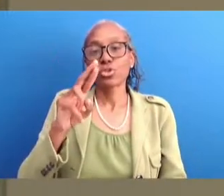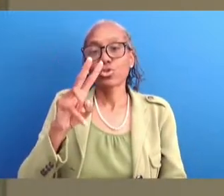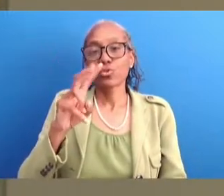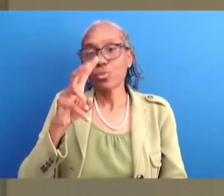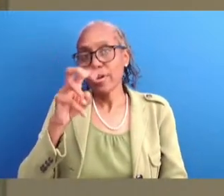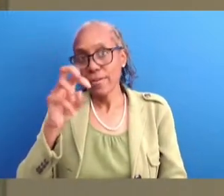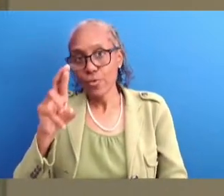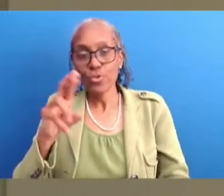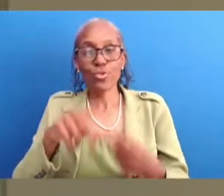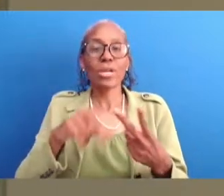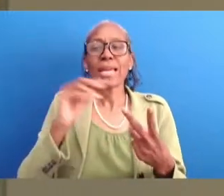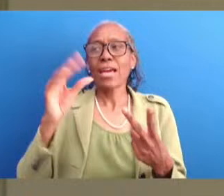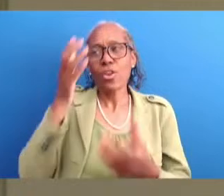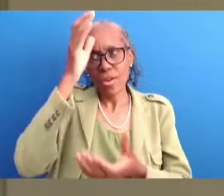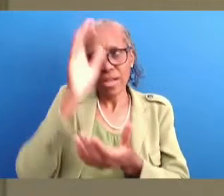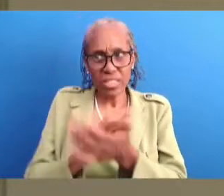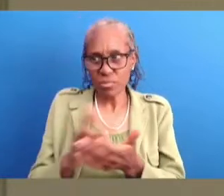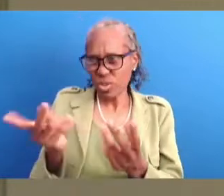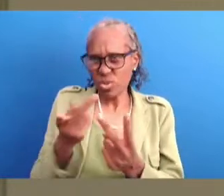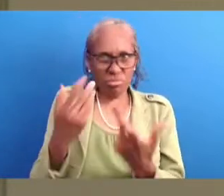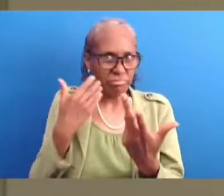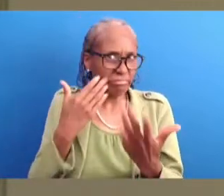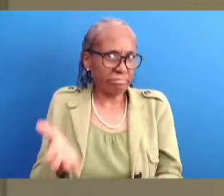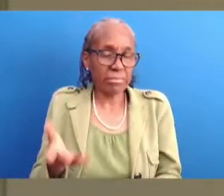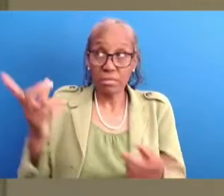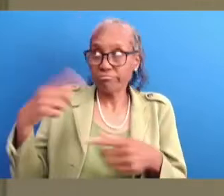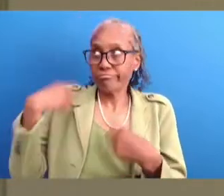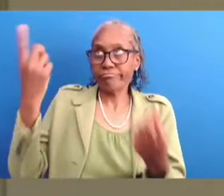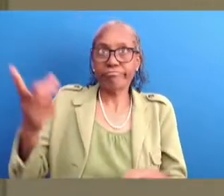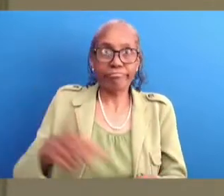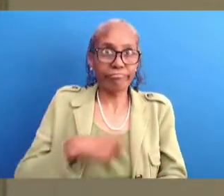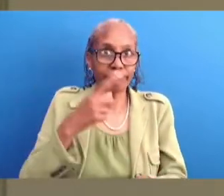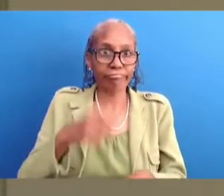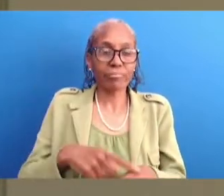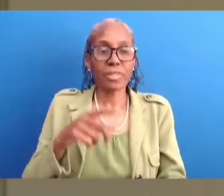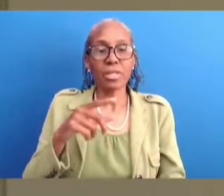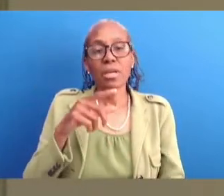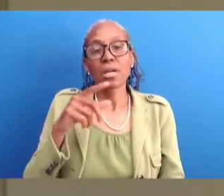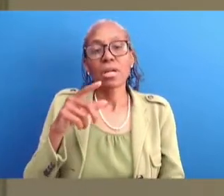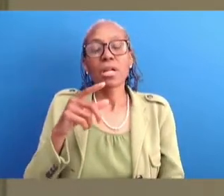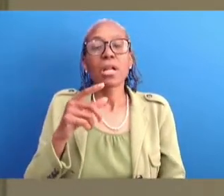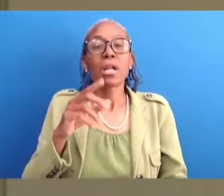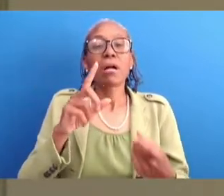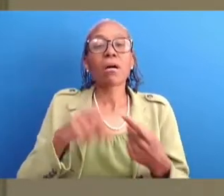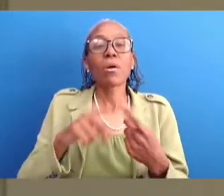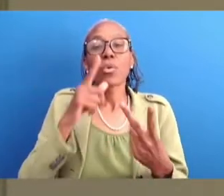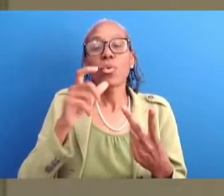SHERIFF SHRIVER AND HER HUSBAND,